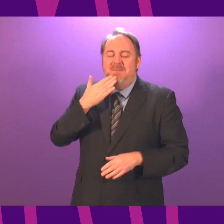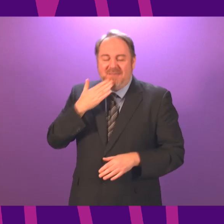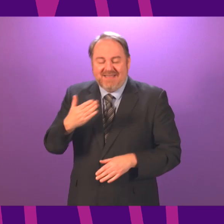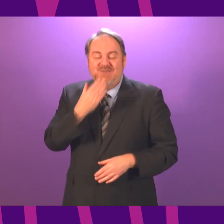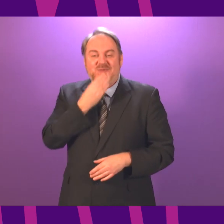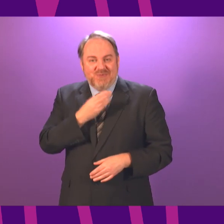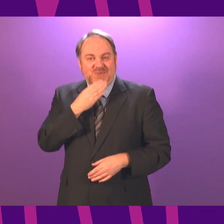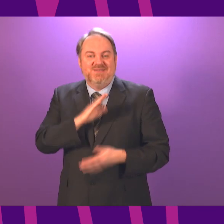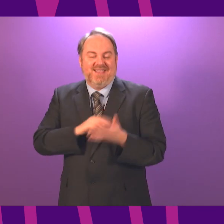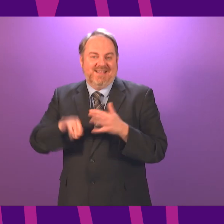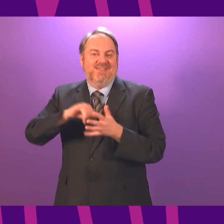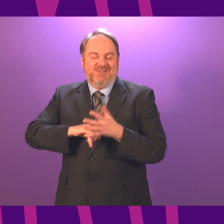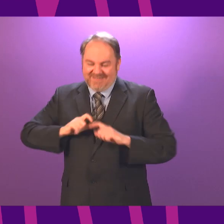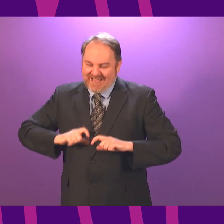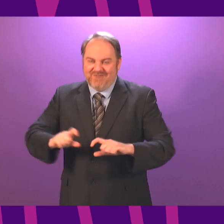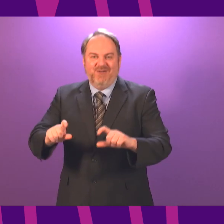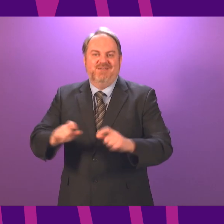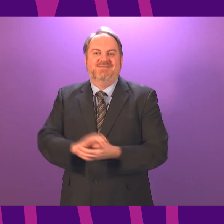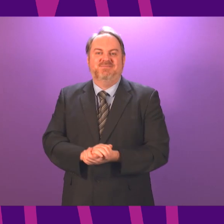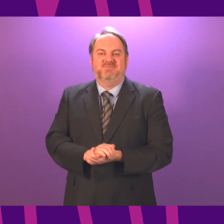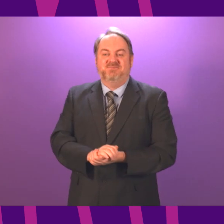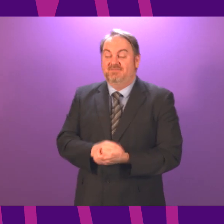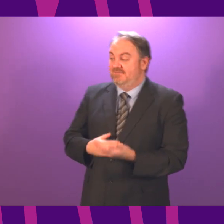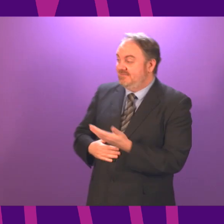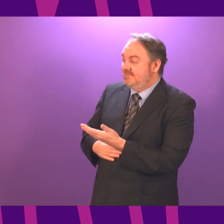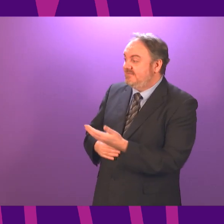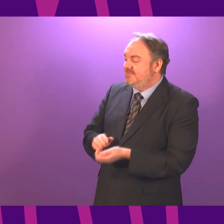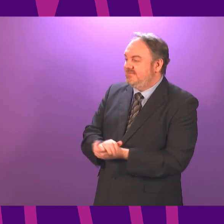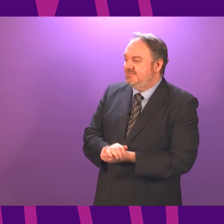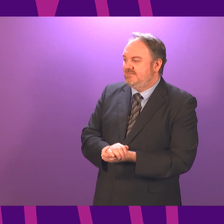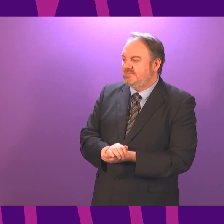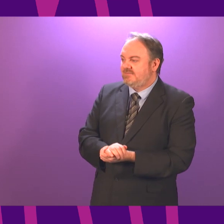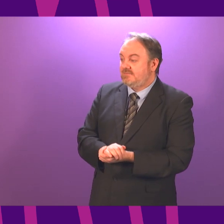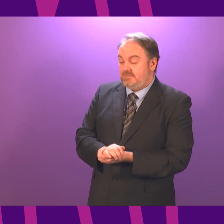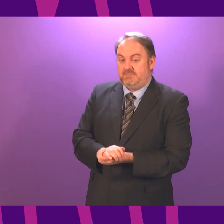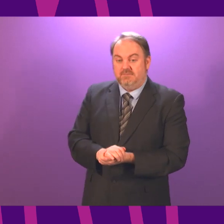Beatrice Wishart (Shetland Islands) (LD):